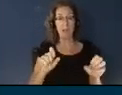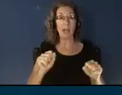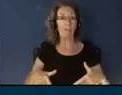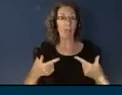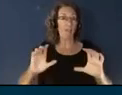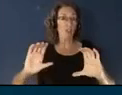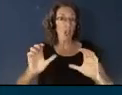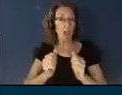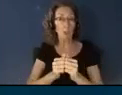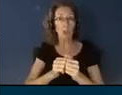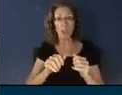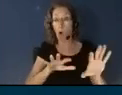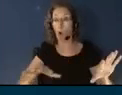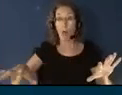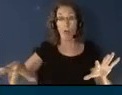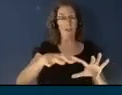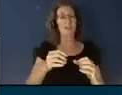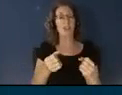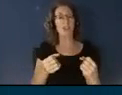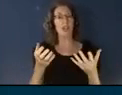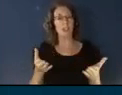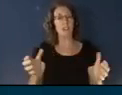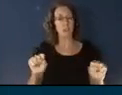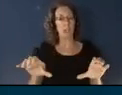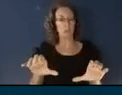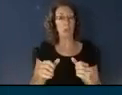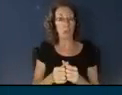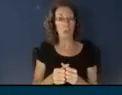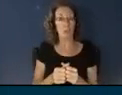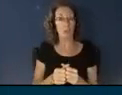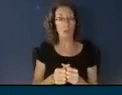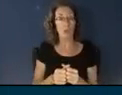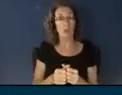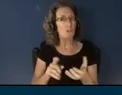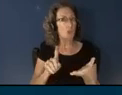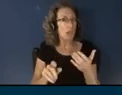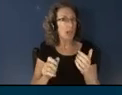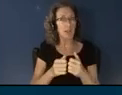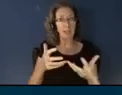whole space, so there's a lot of things you can do I encourage you to check it out interact on there.